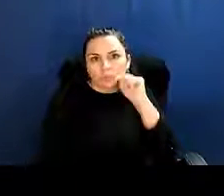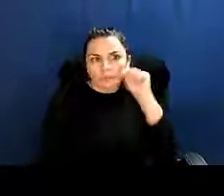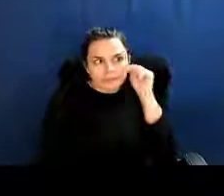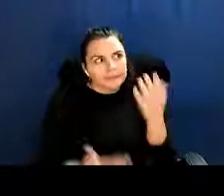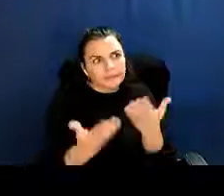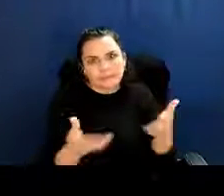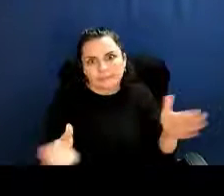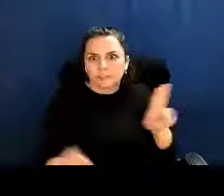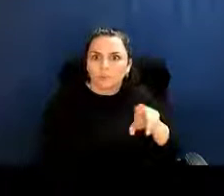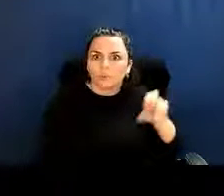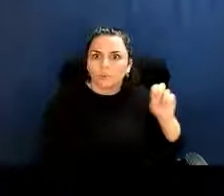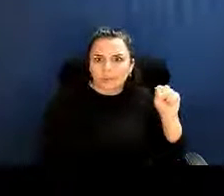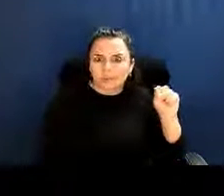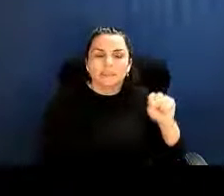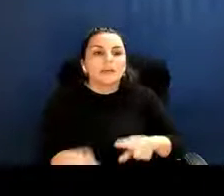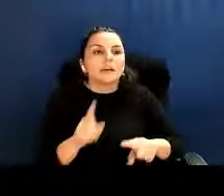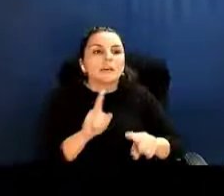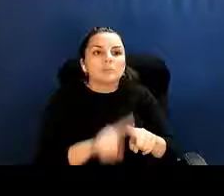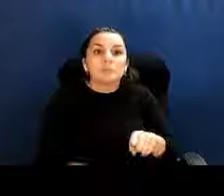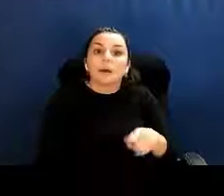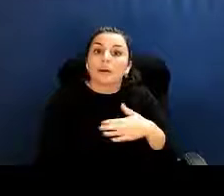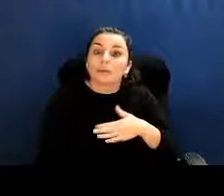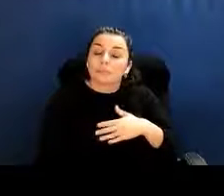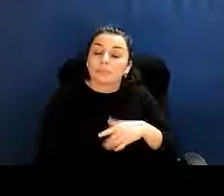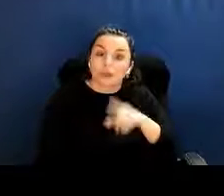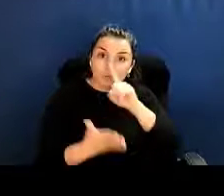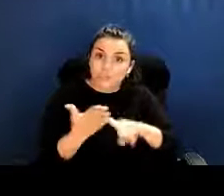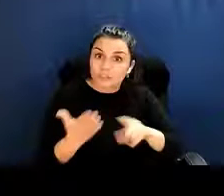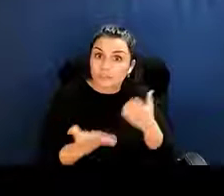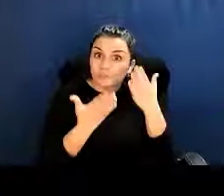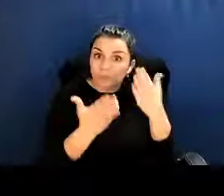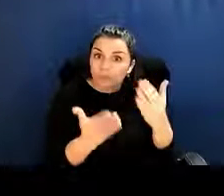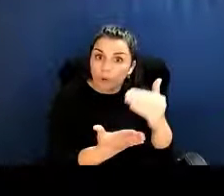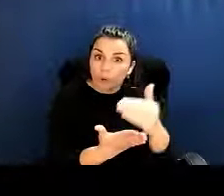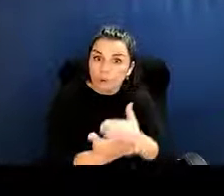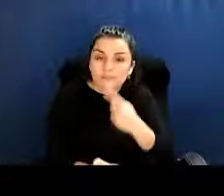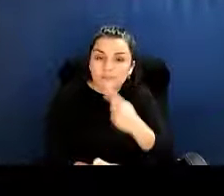but your research proposal outlines recruiting teens from,